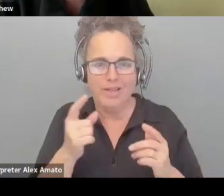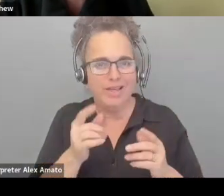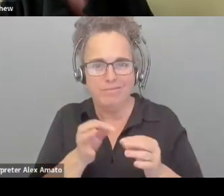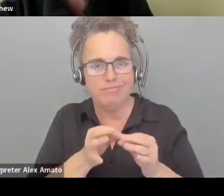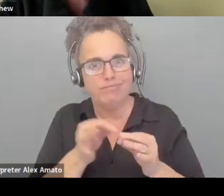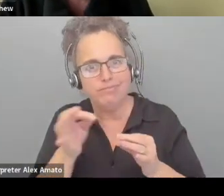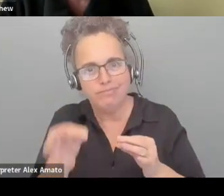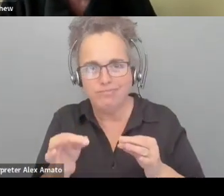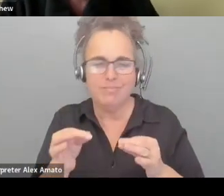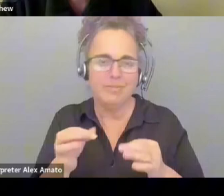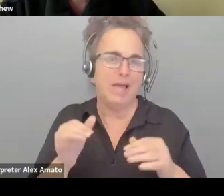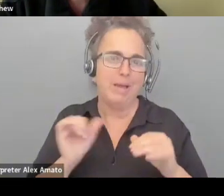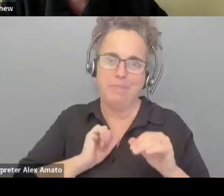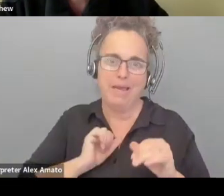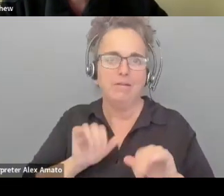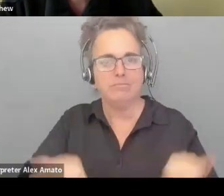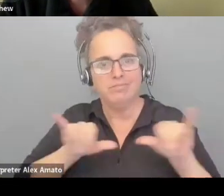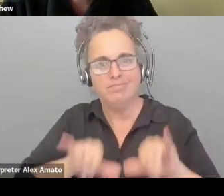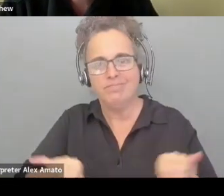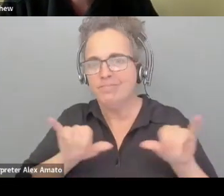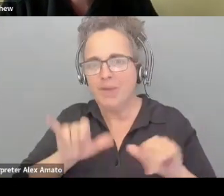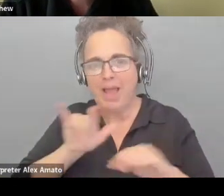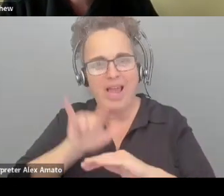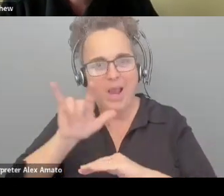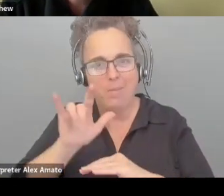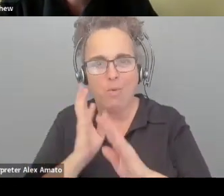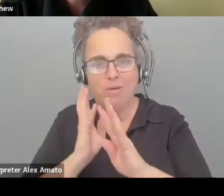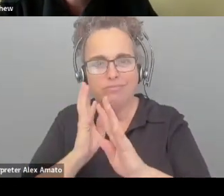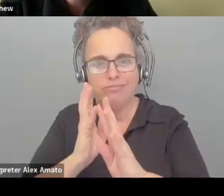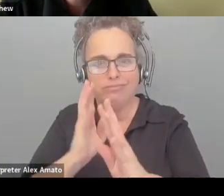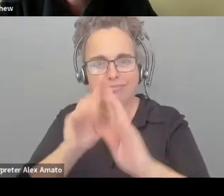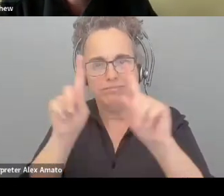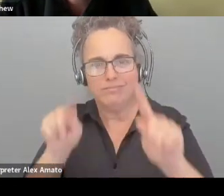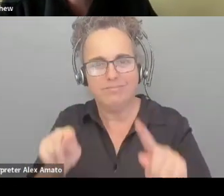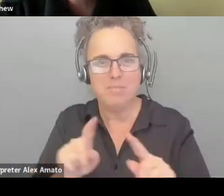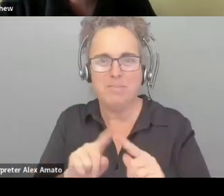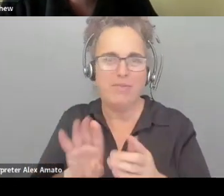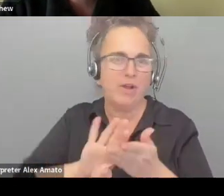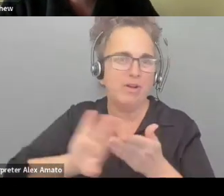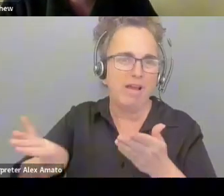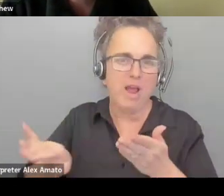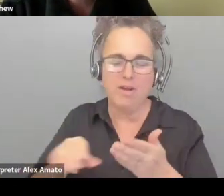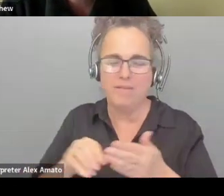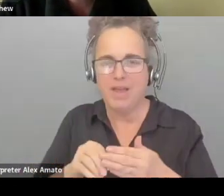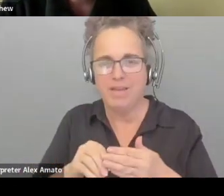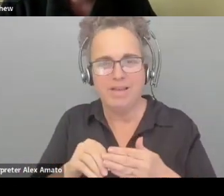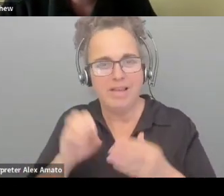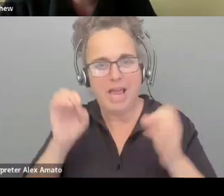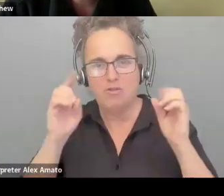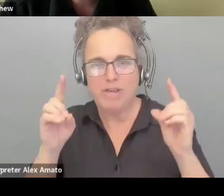for me at the airport, but something that means that you're cut out of educational programs, that you're flagged as cheating,